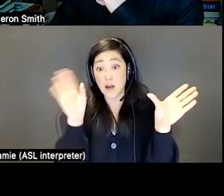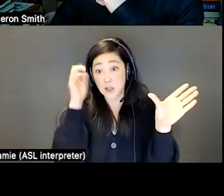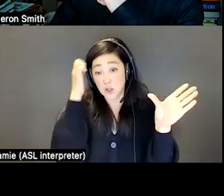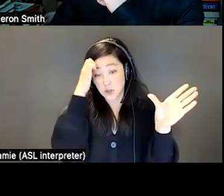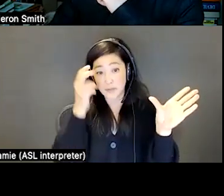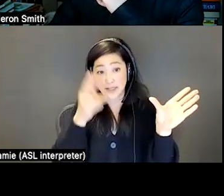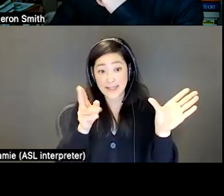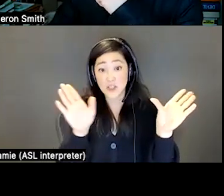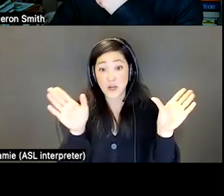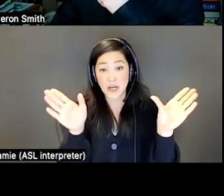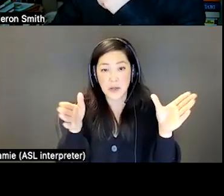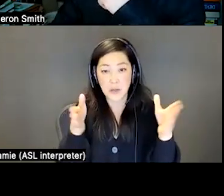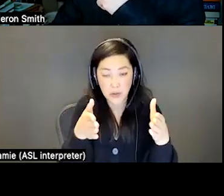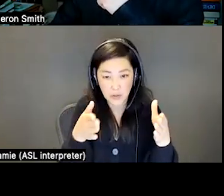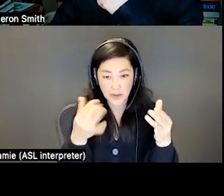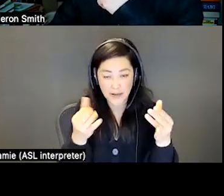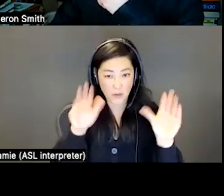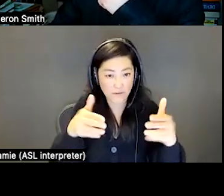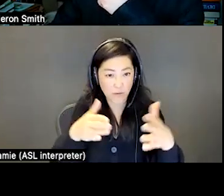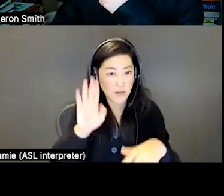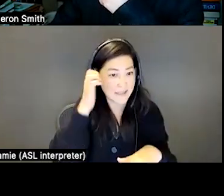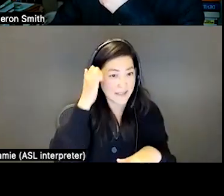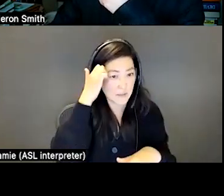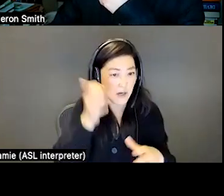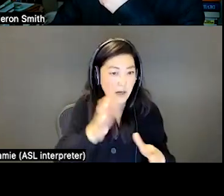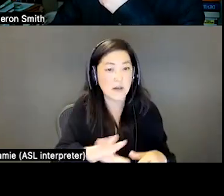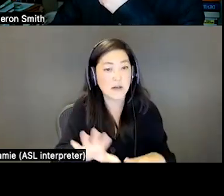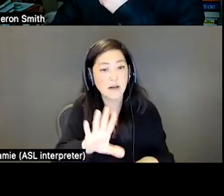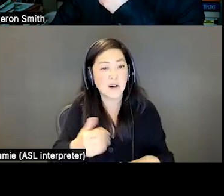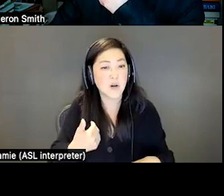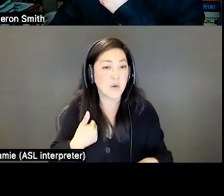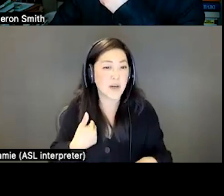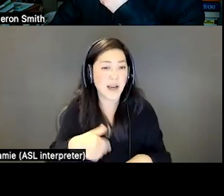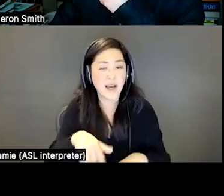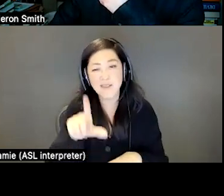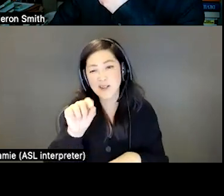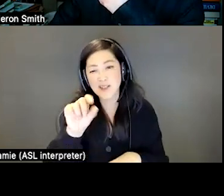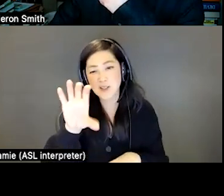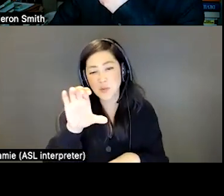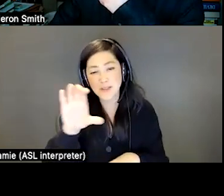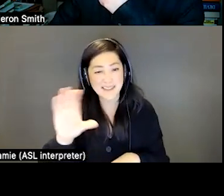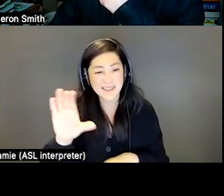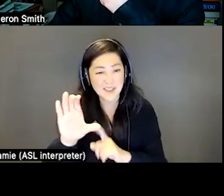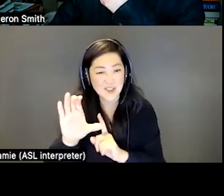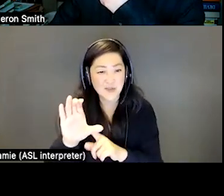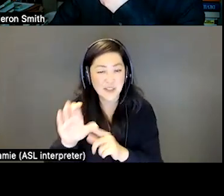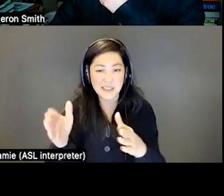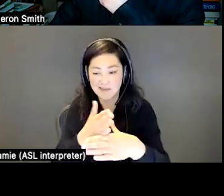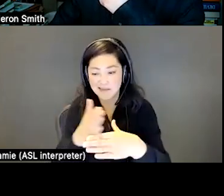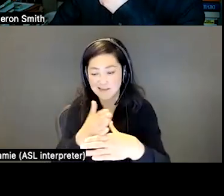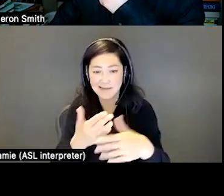And then we've got 20th Century 1900 to 1999. We've got some elements in here, Cold War.